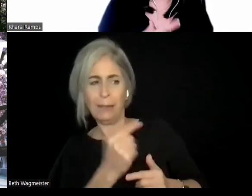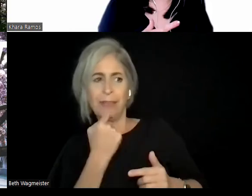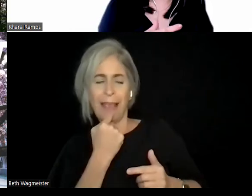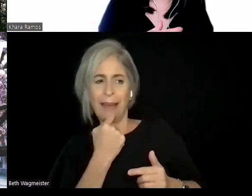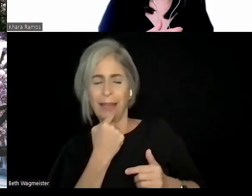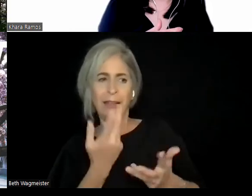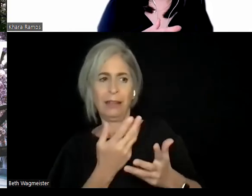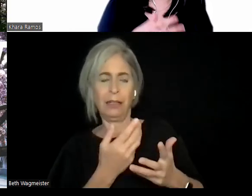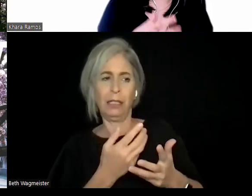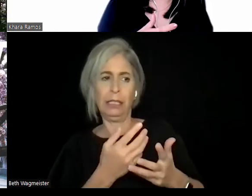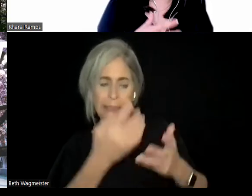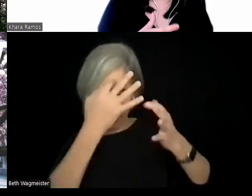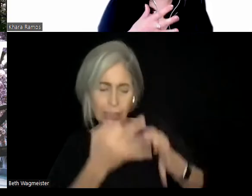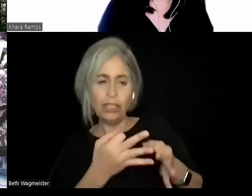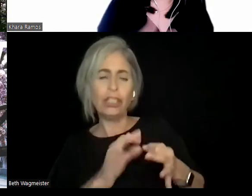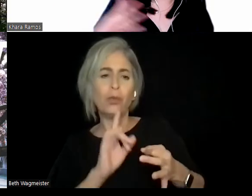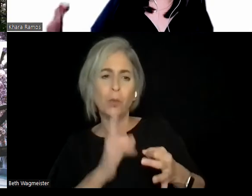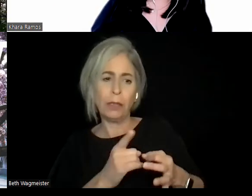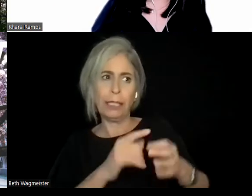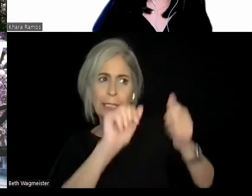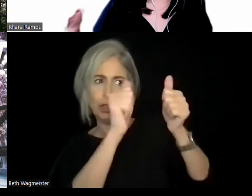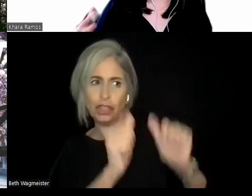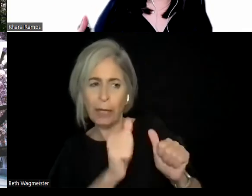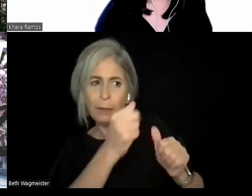something that is important for funders to do in this. This goes back